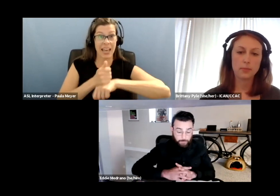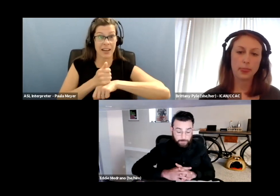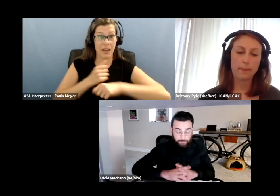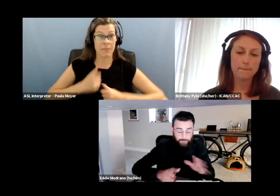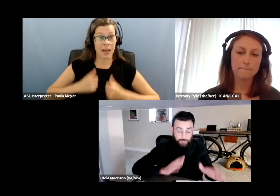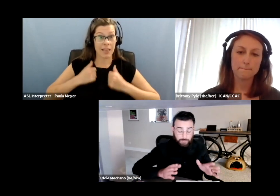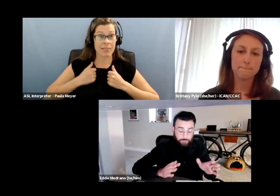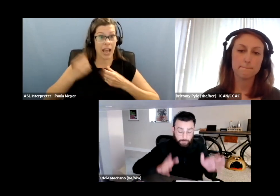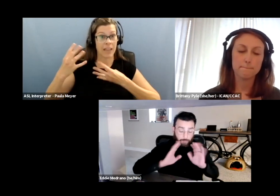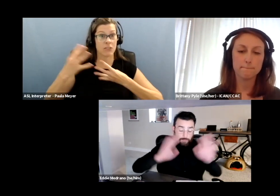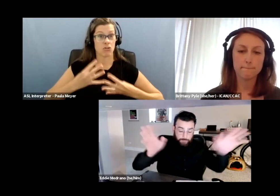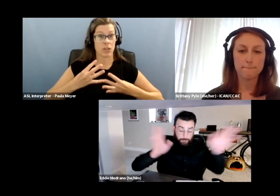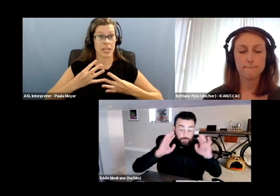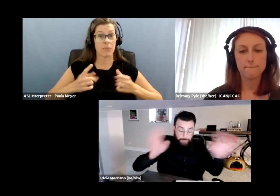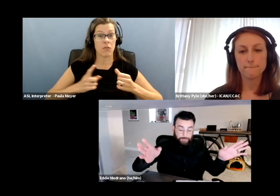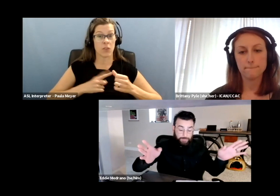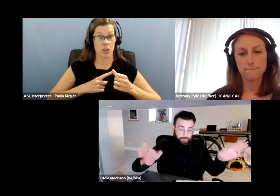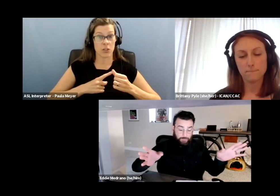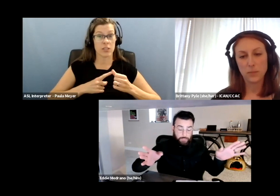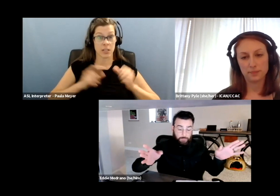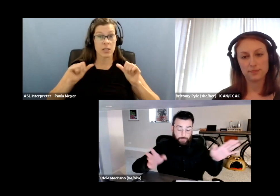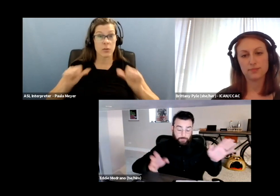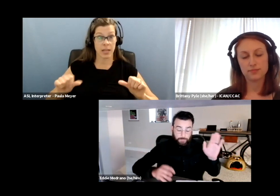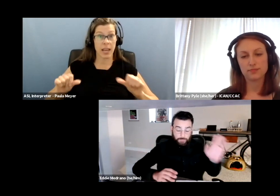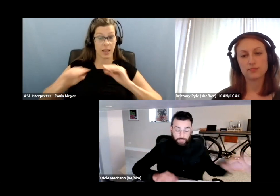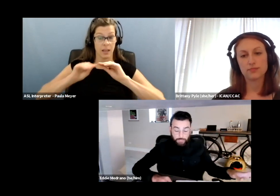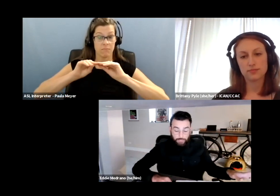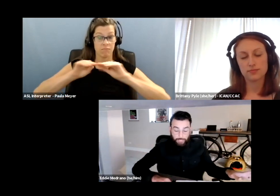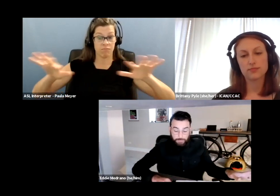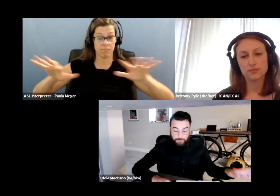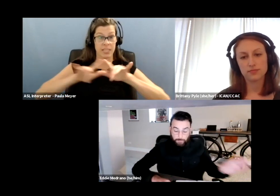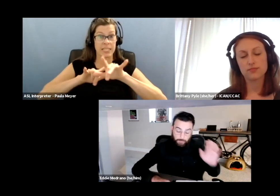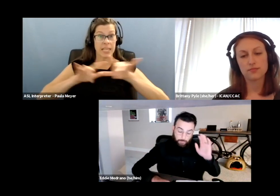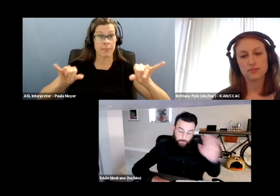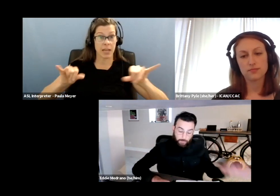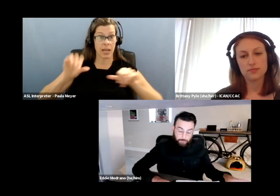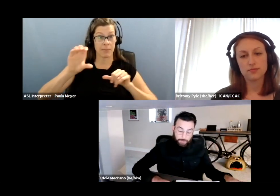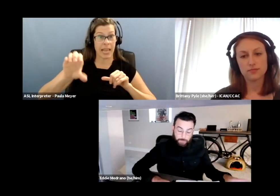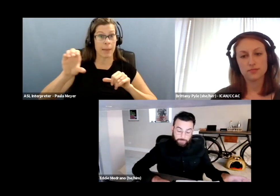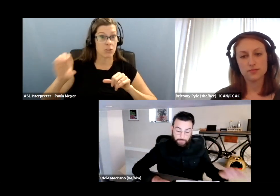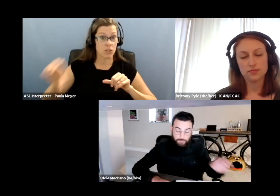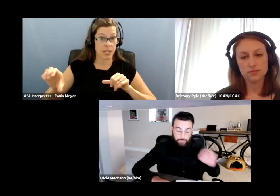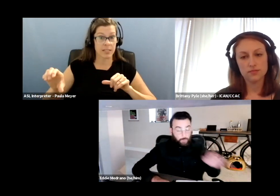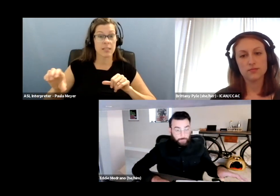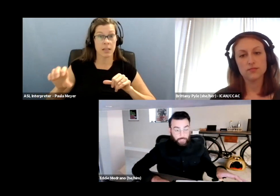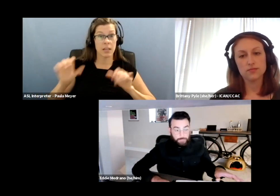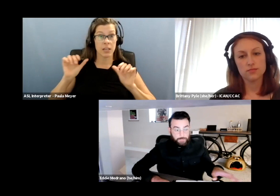Typically, you can go ahead and simulcast at the same time. You can send captions depending on whether you want them to be closed captioned or open captioned.